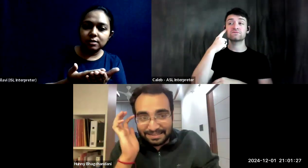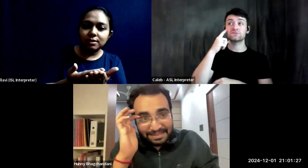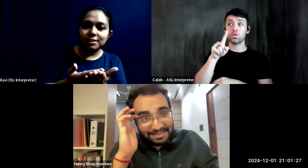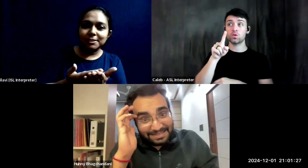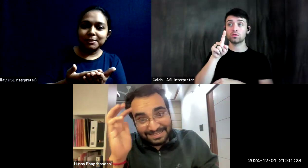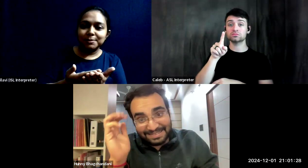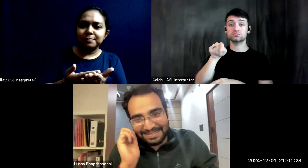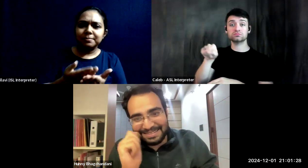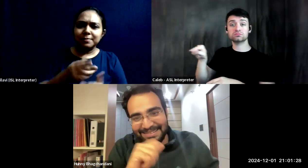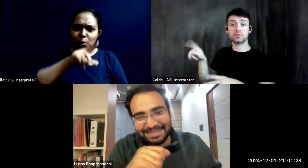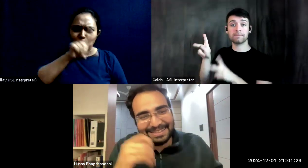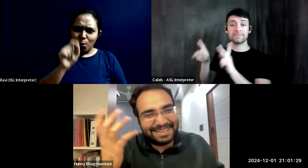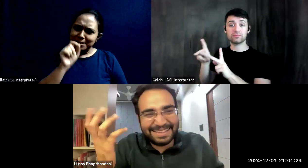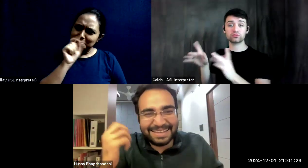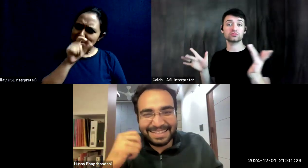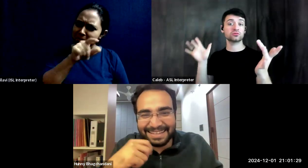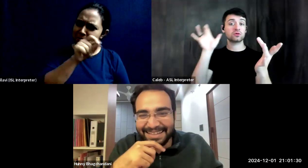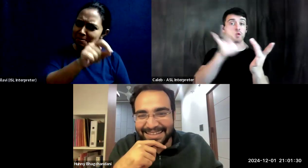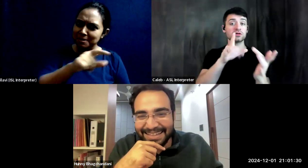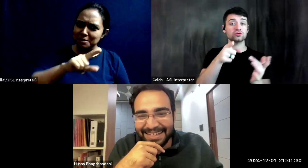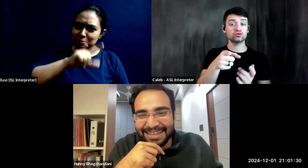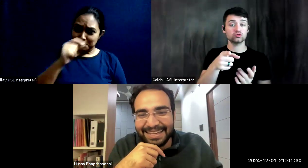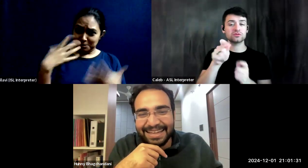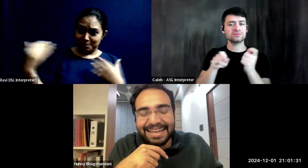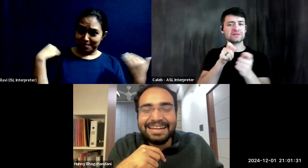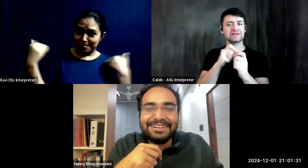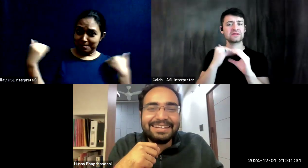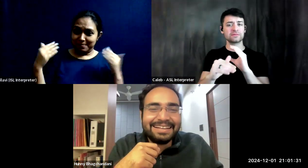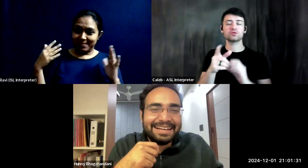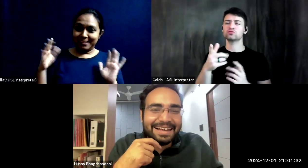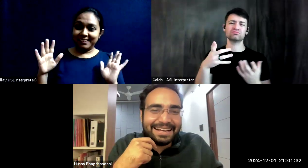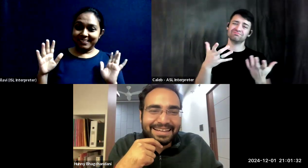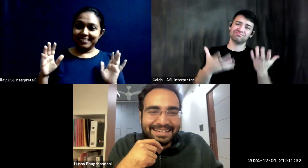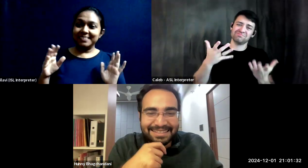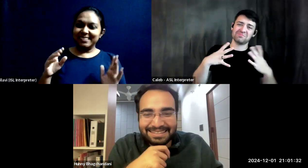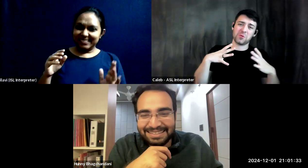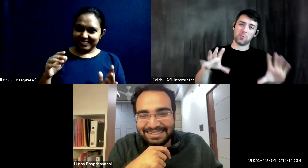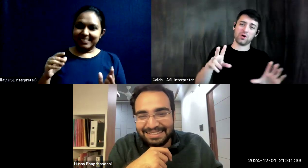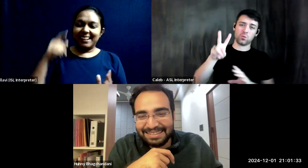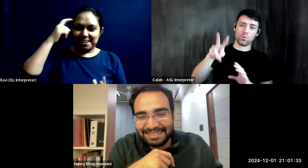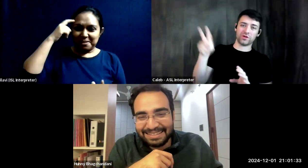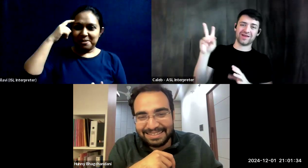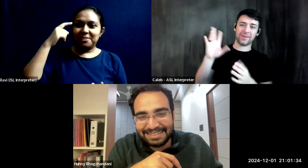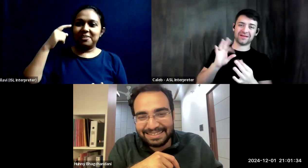sending you direct WhatsApp messages because I don't think you would want that. I know that there's a "Contact Us"